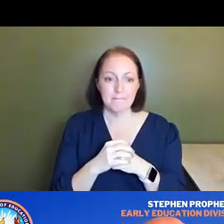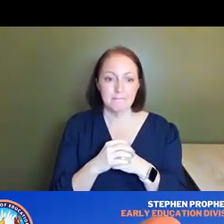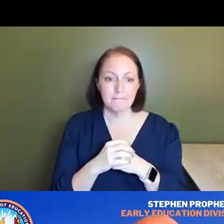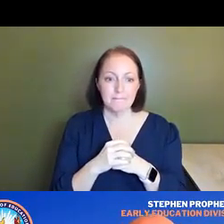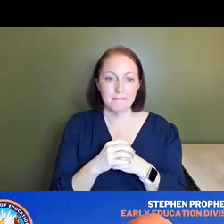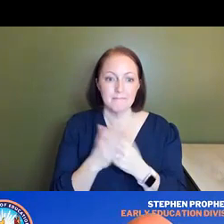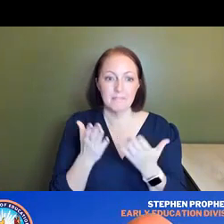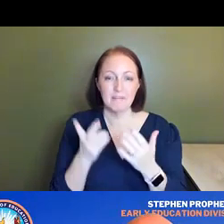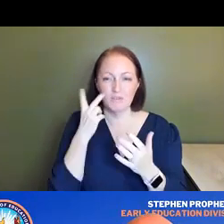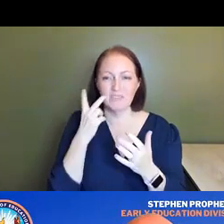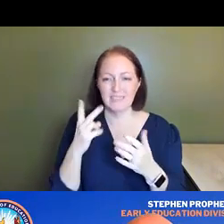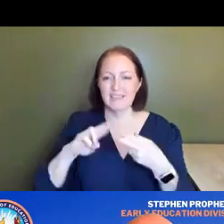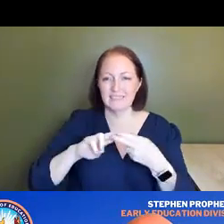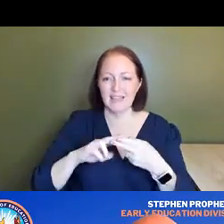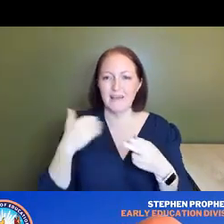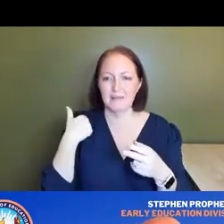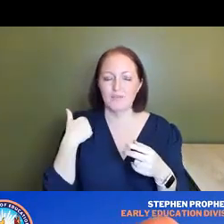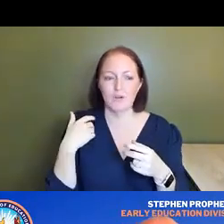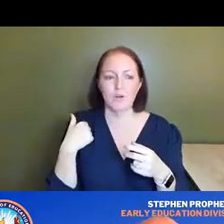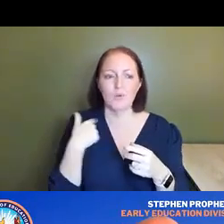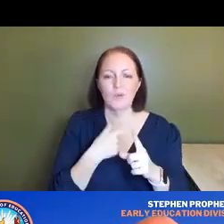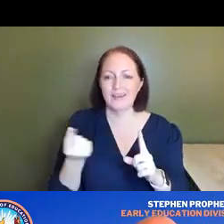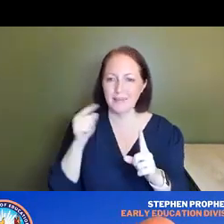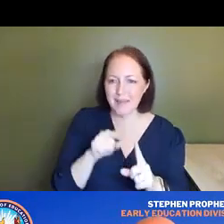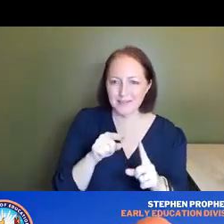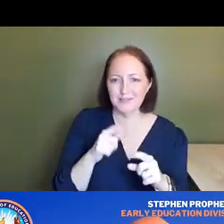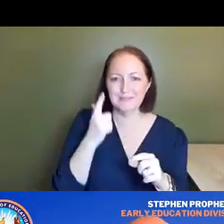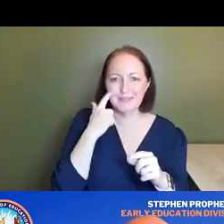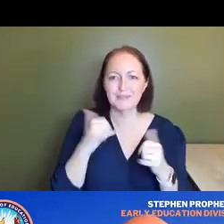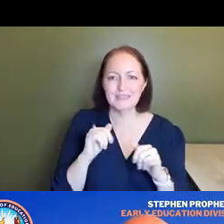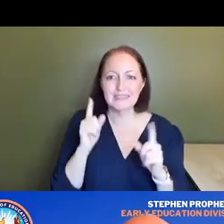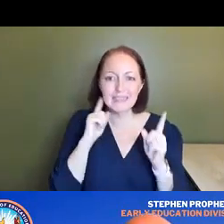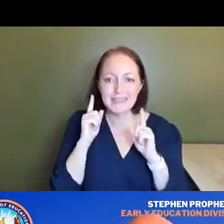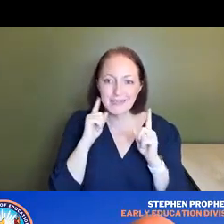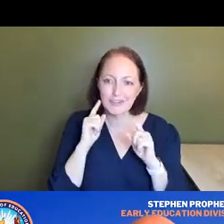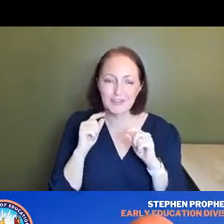may have seen this slide before. We come back to it because we still here you know folks